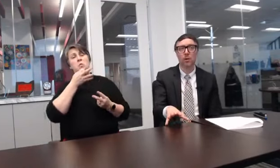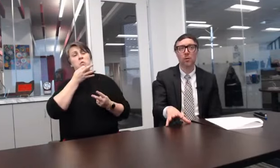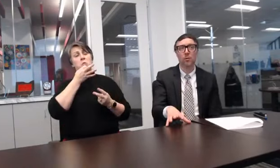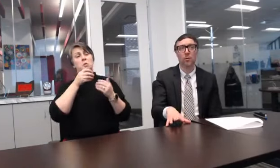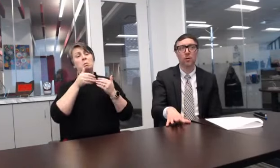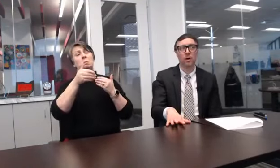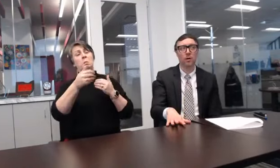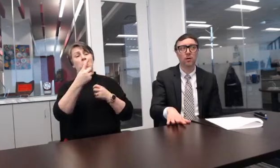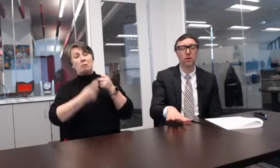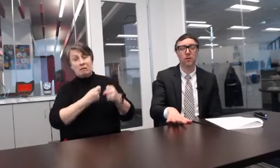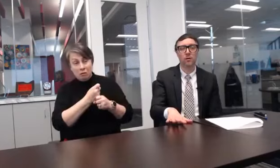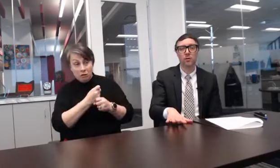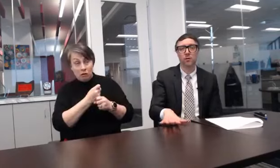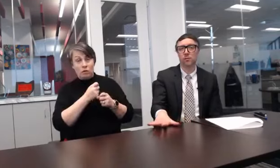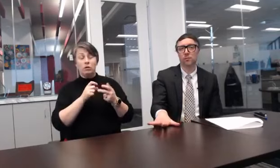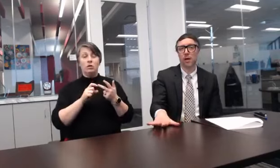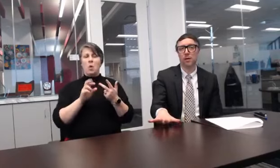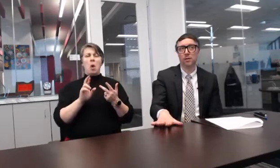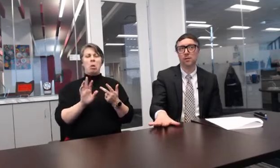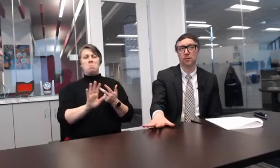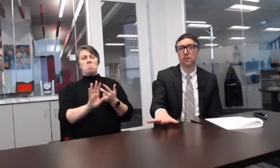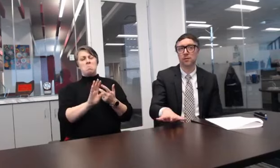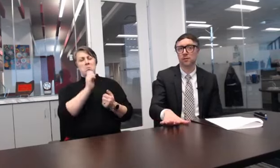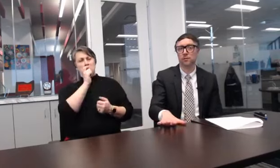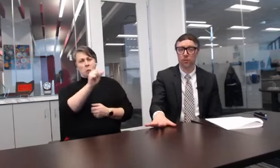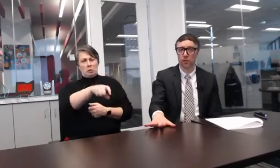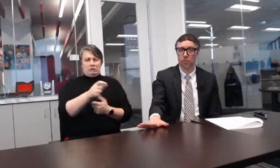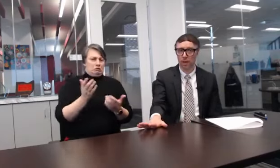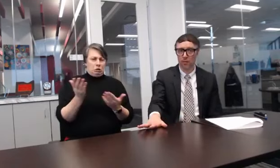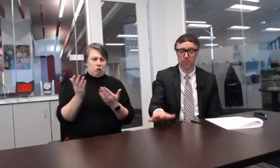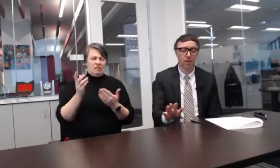or do you not need services for a while.